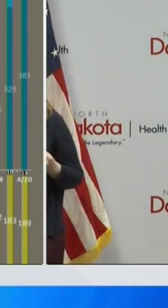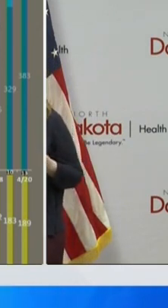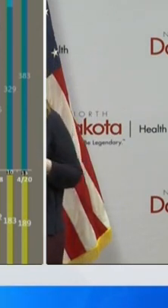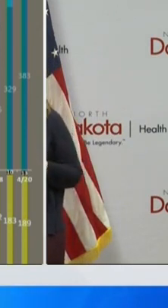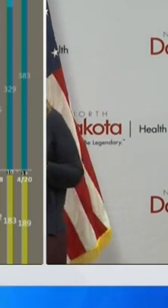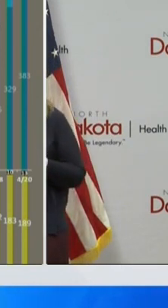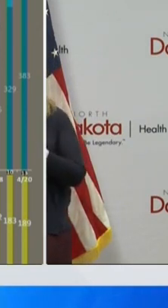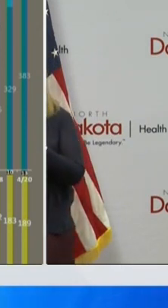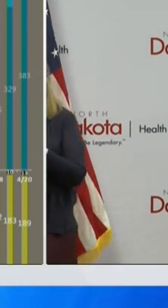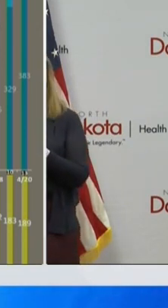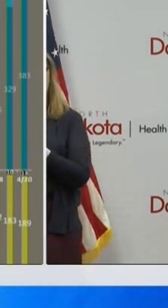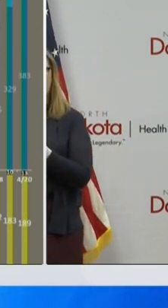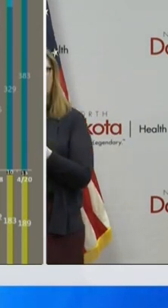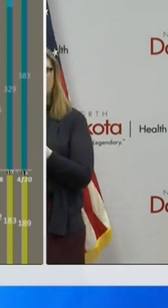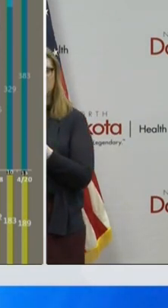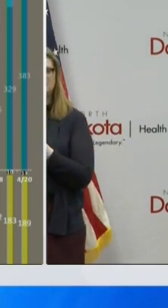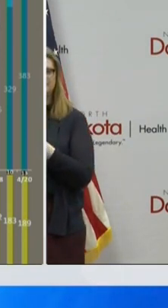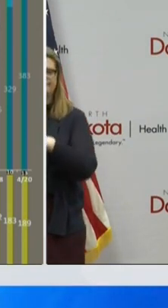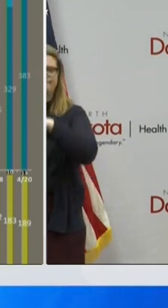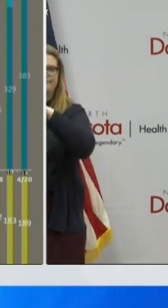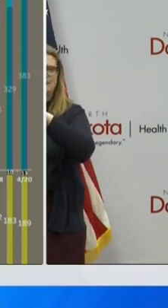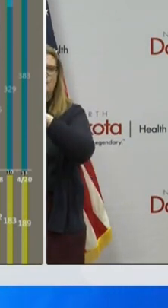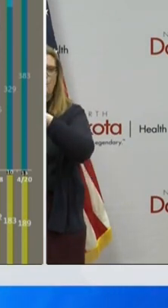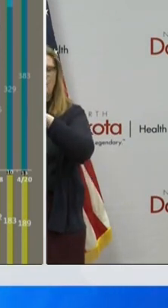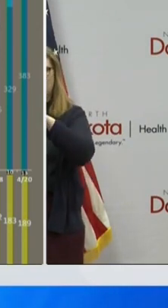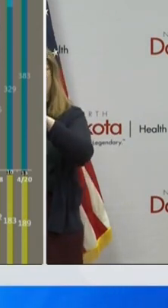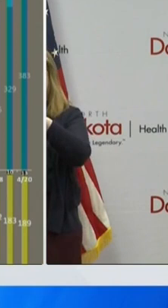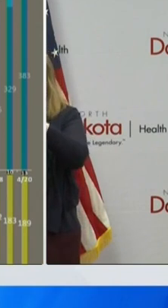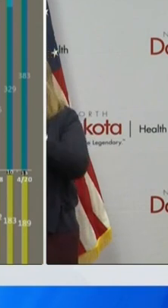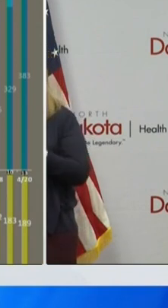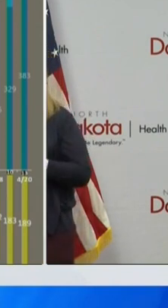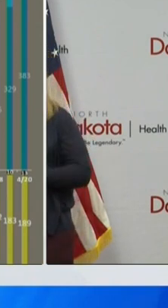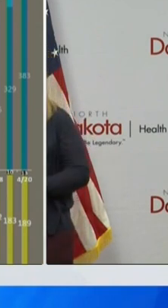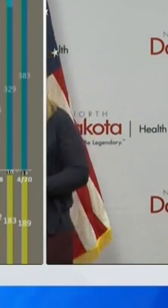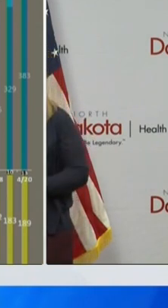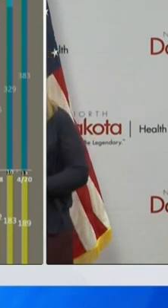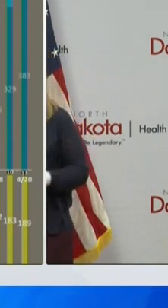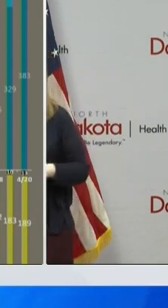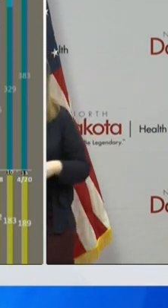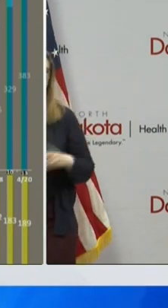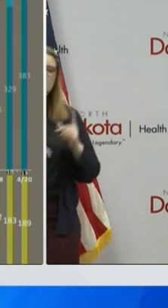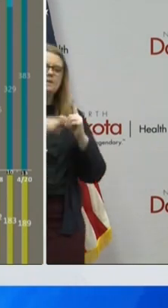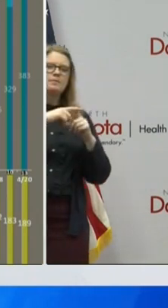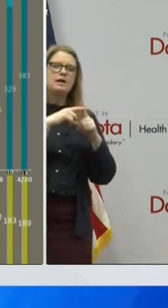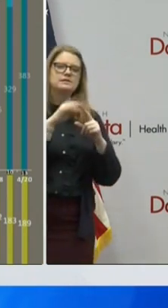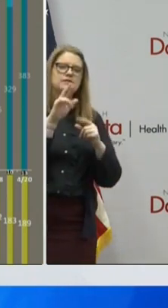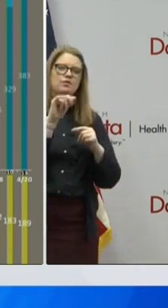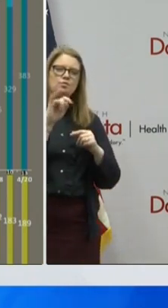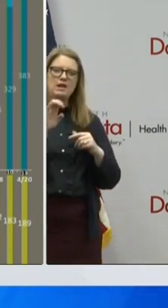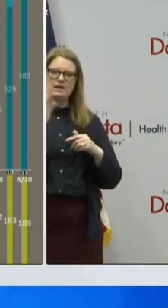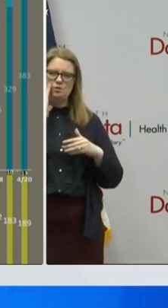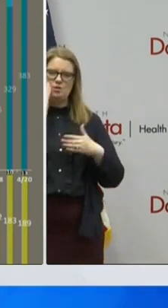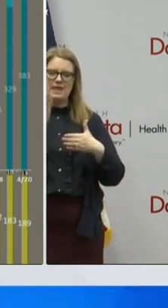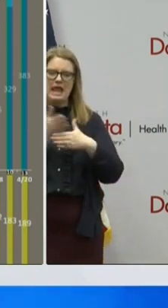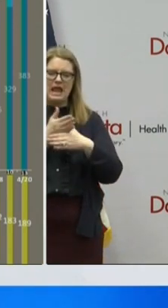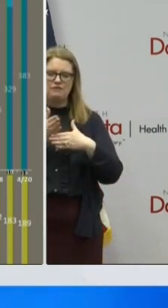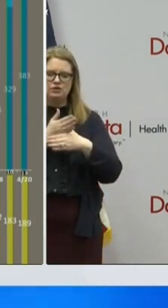SEE THAT THE CURVE IS HEADING SKYWARD, 42 NEW CASE, NO RECOVERED CASES BUT A NET OF 39 DUE TO THE THREE DEATHS WHICH WE